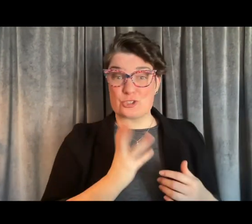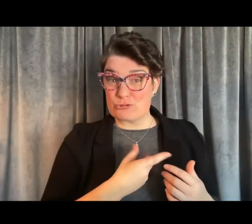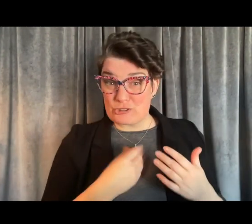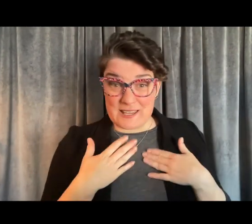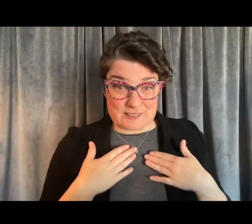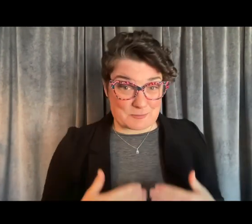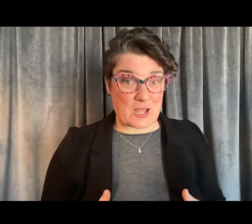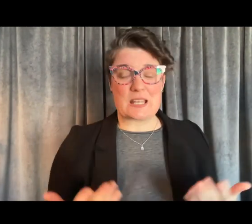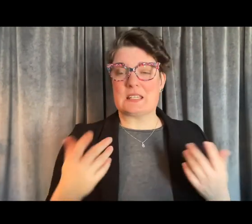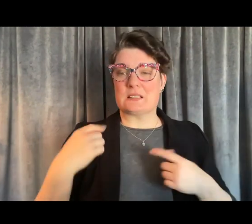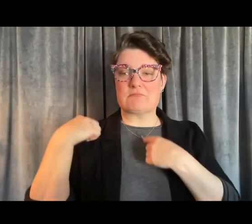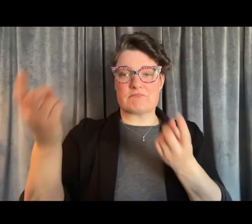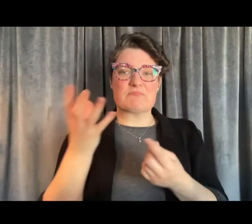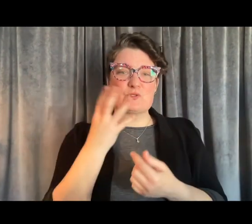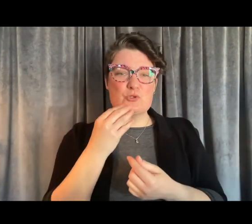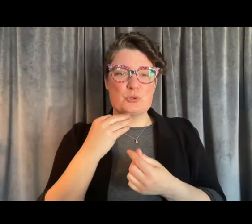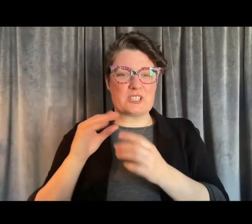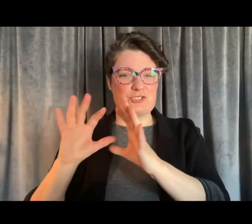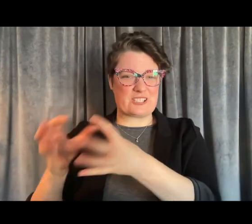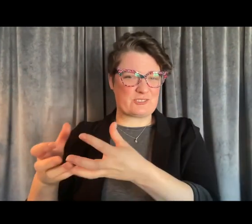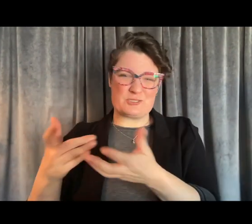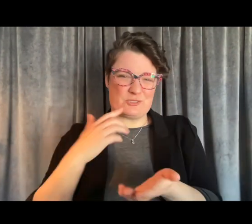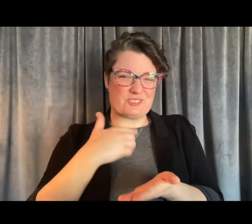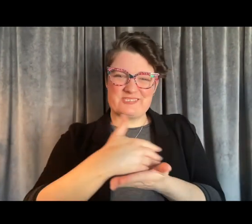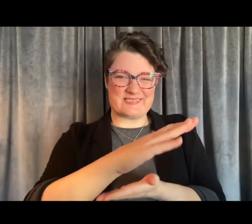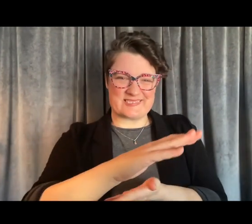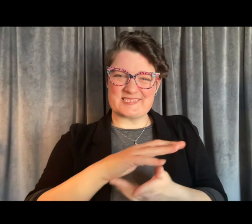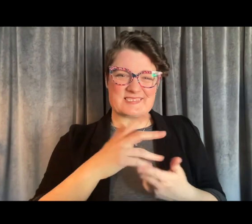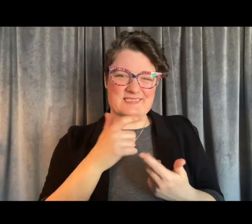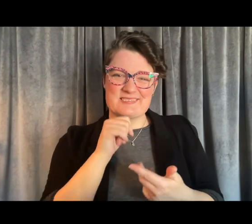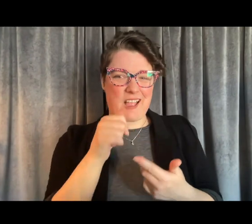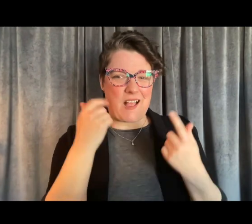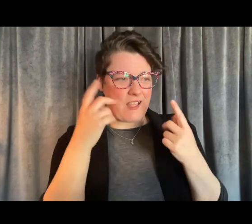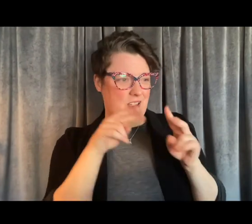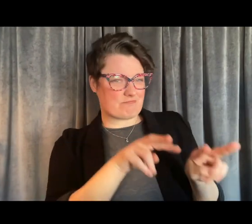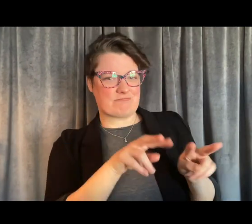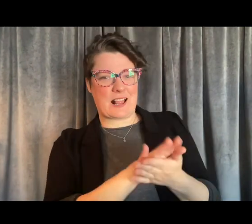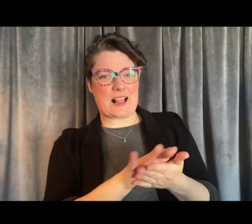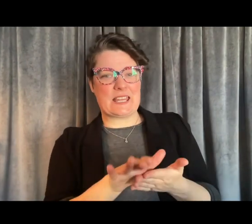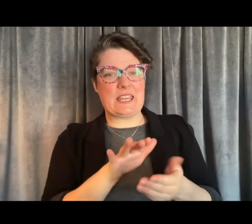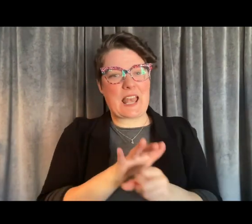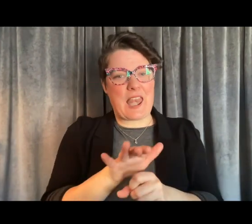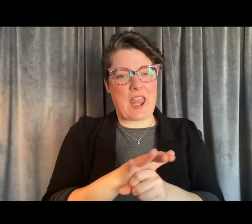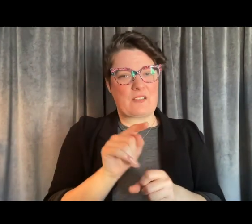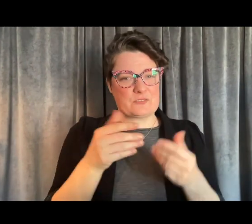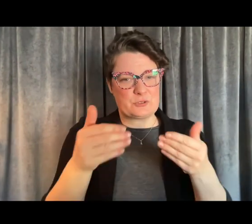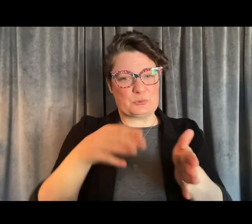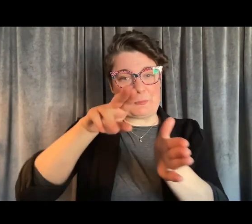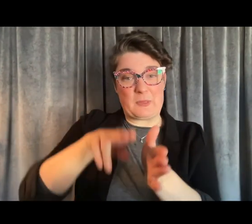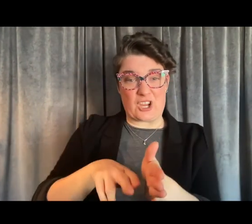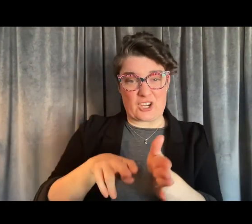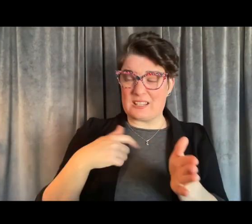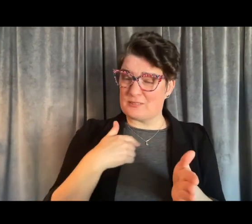traditional jewish institutions wouldn't consider clean enough to bury, and like those are our people, you know?